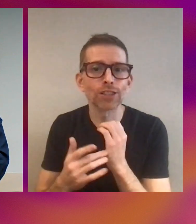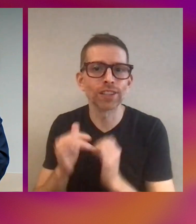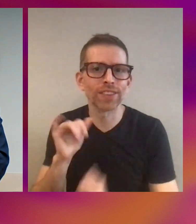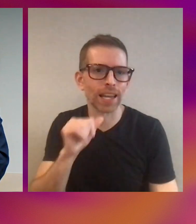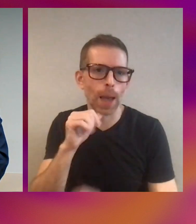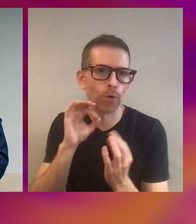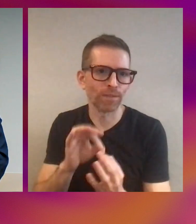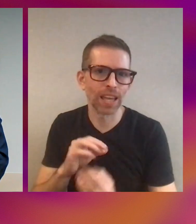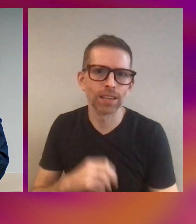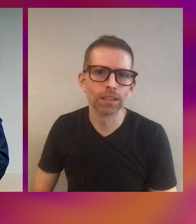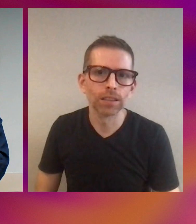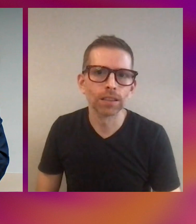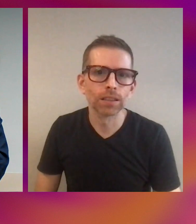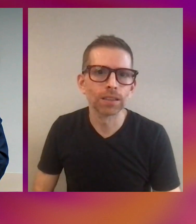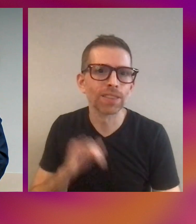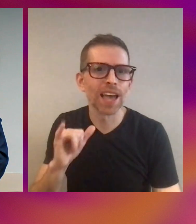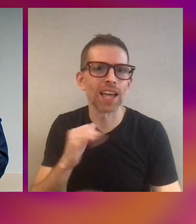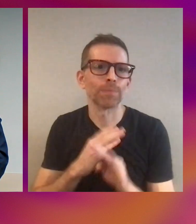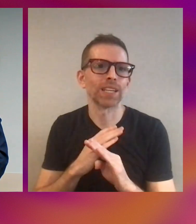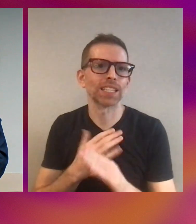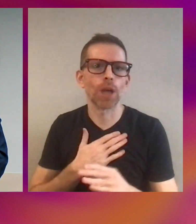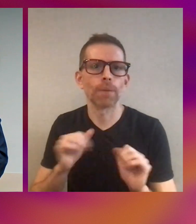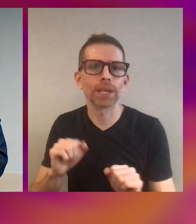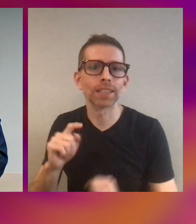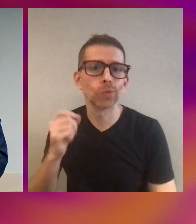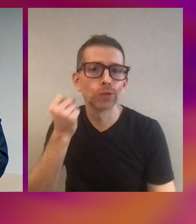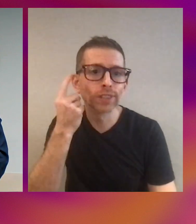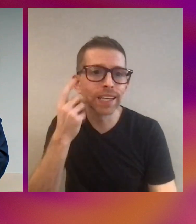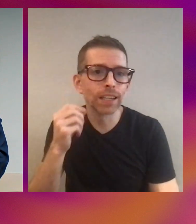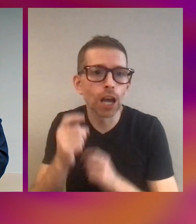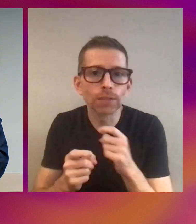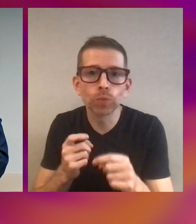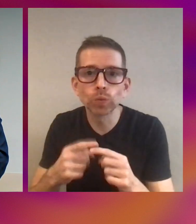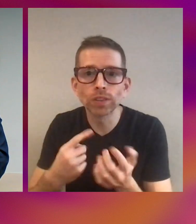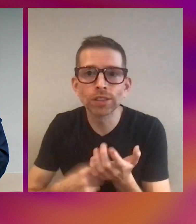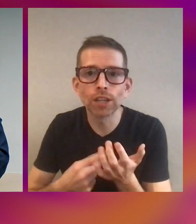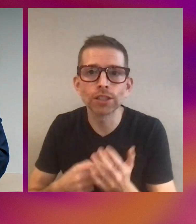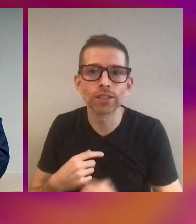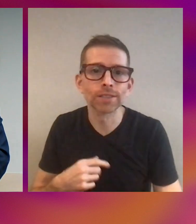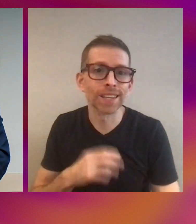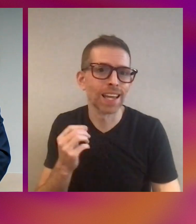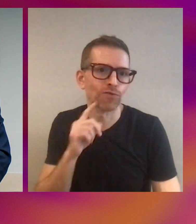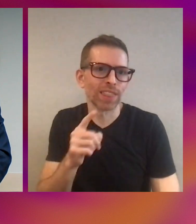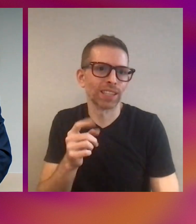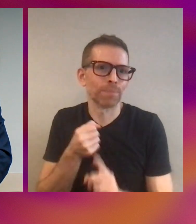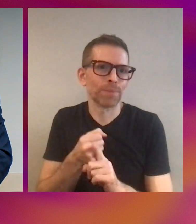which impedes my ability to understand and contribute to discussions and ultimately impacts